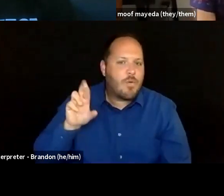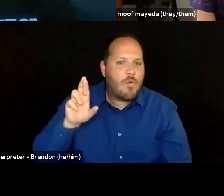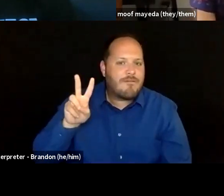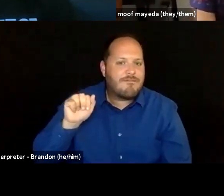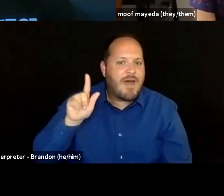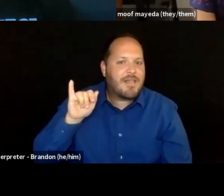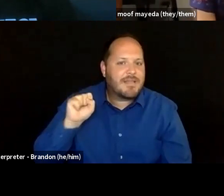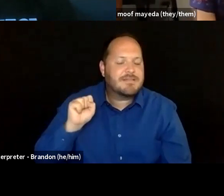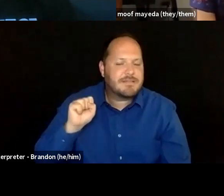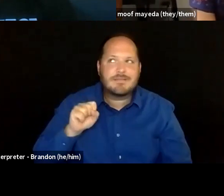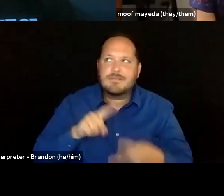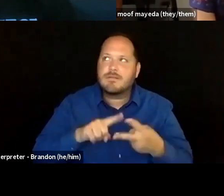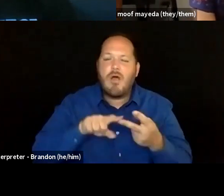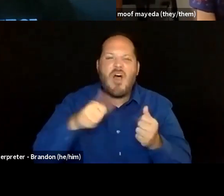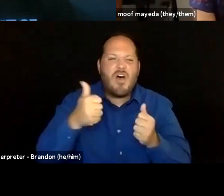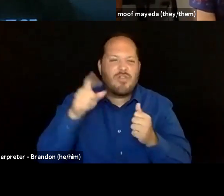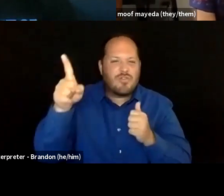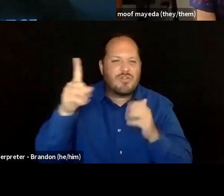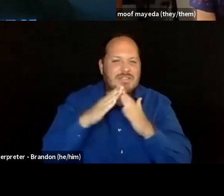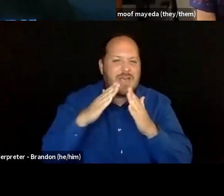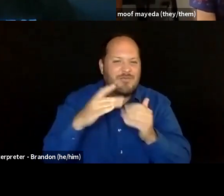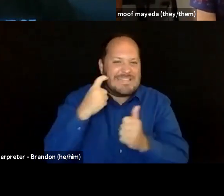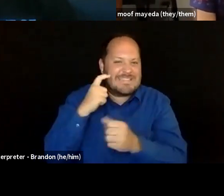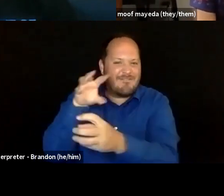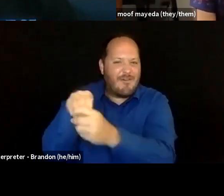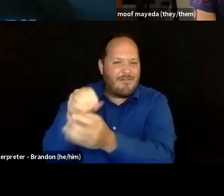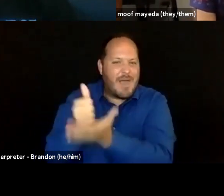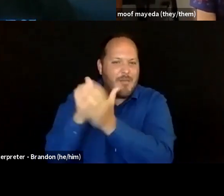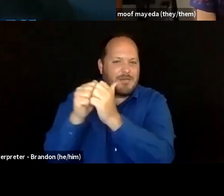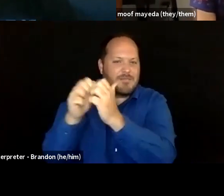Tyler, Iden, do either of you have thoughts on, or Moof if you